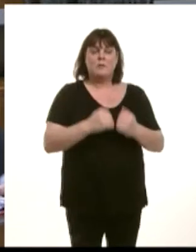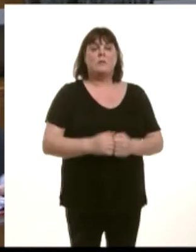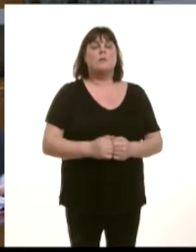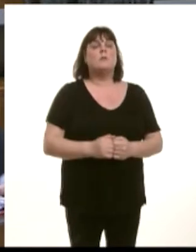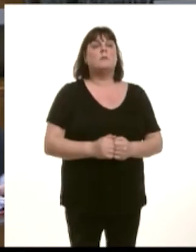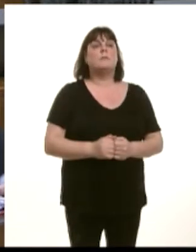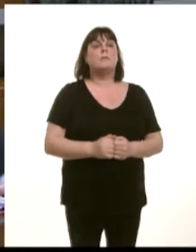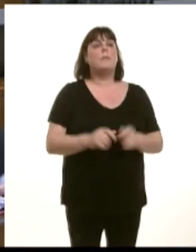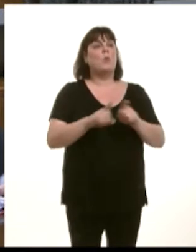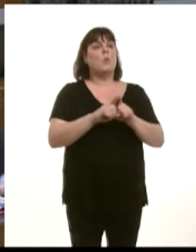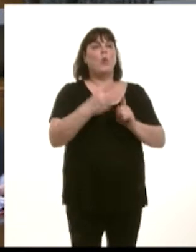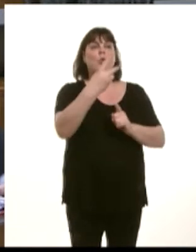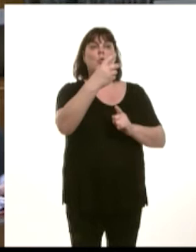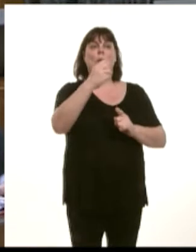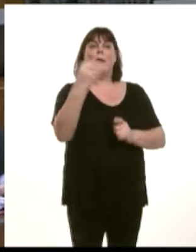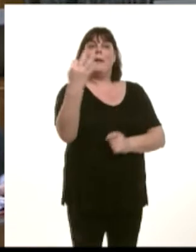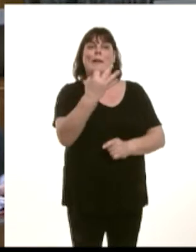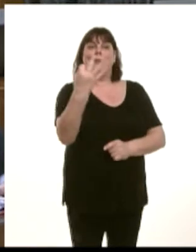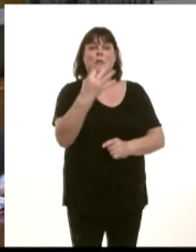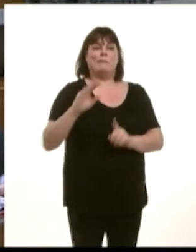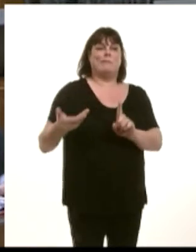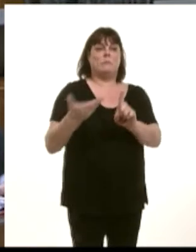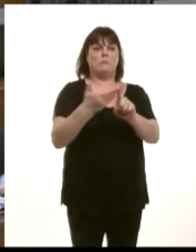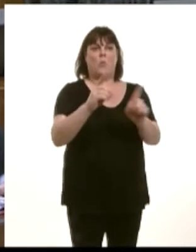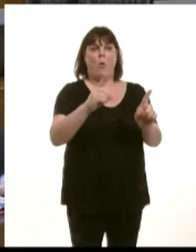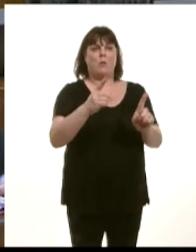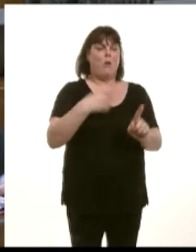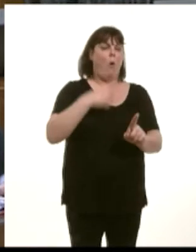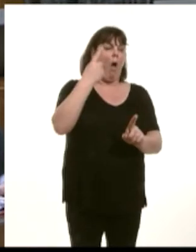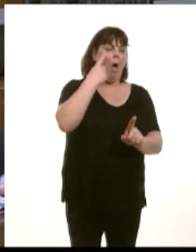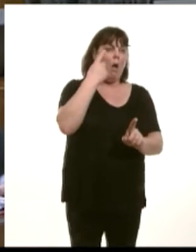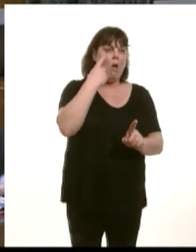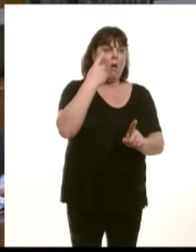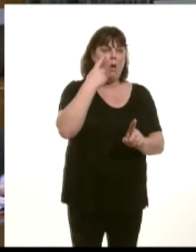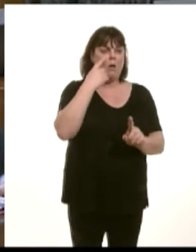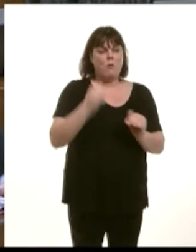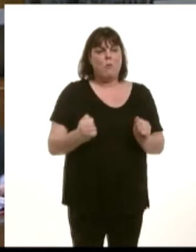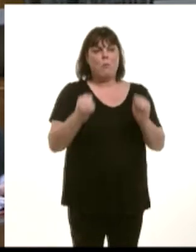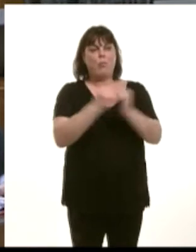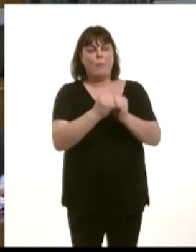Of course, from 2018, we will be able to look again at what is appropriate in terms of improving